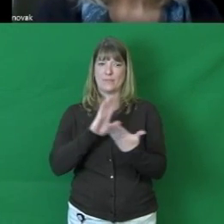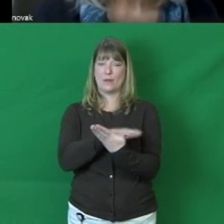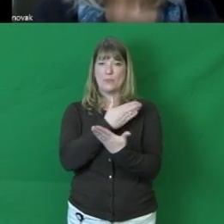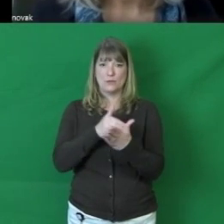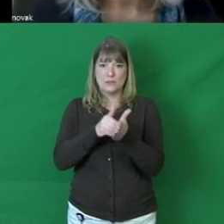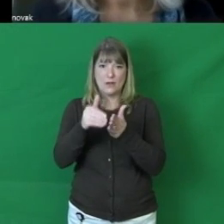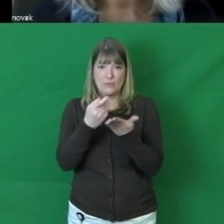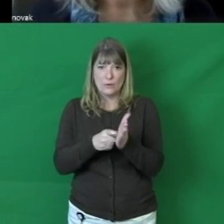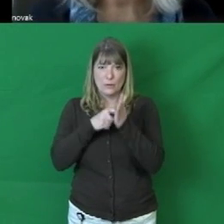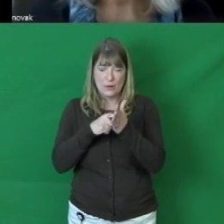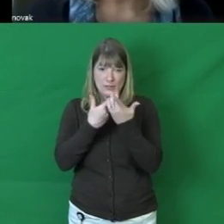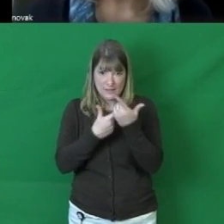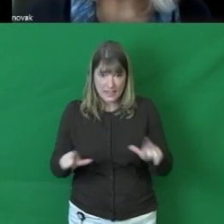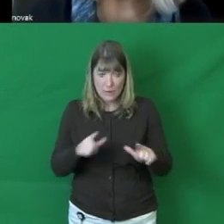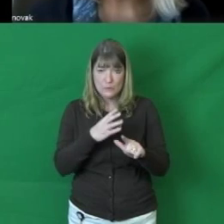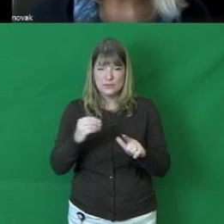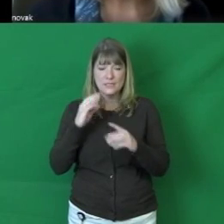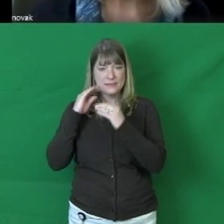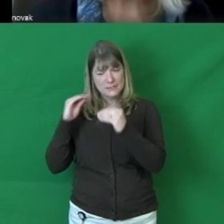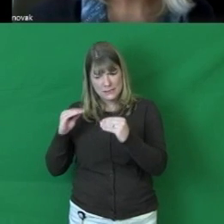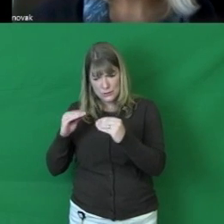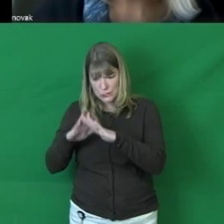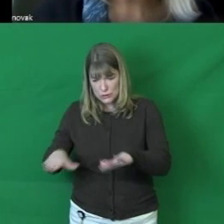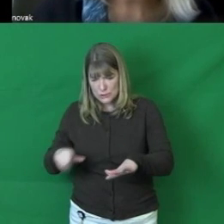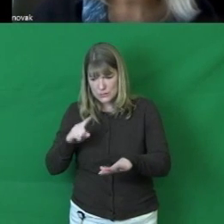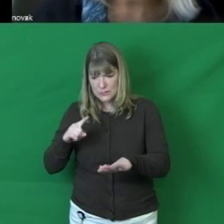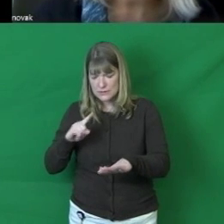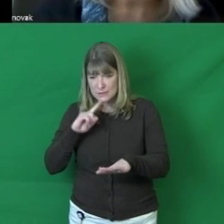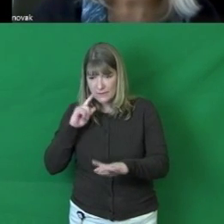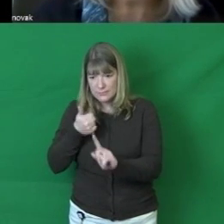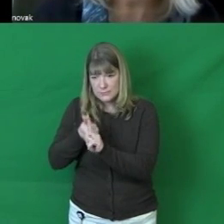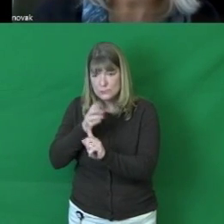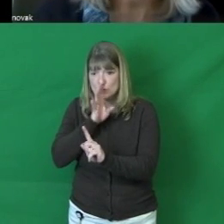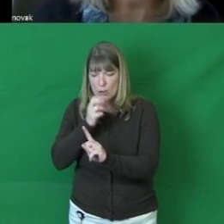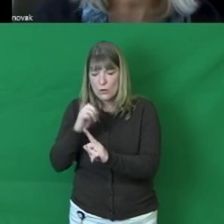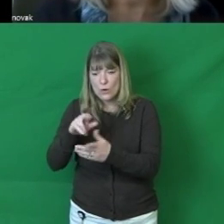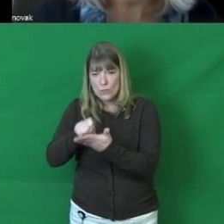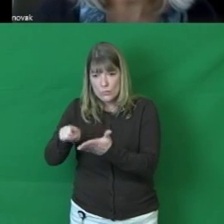Music often requires the use of language and teaching children, who are Deaf to talk or write